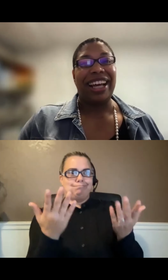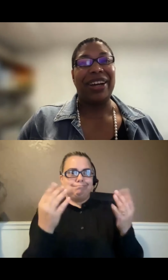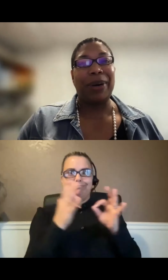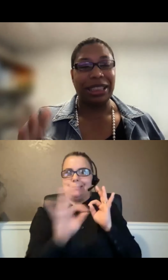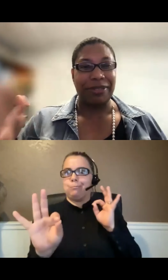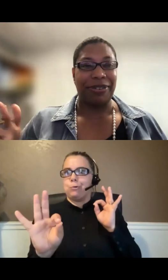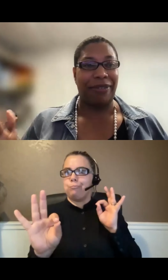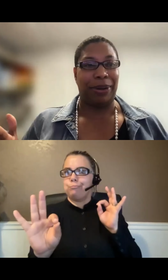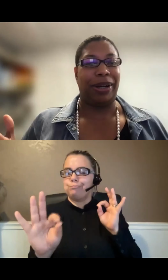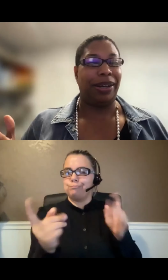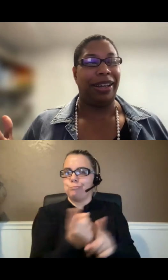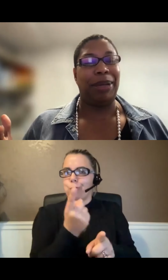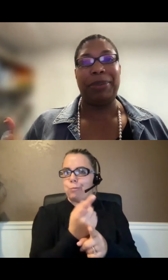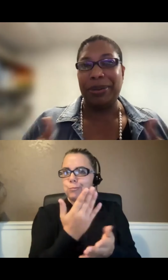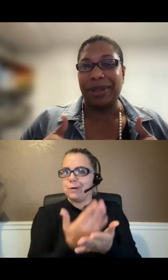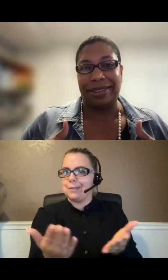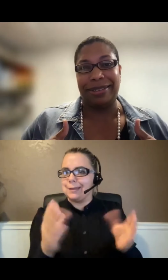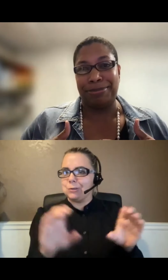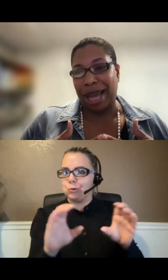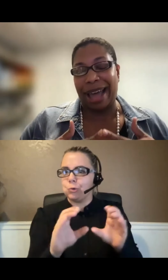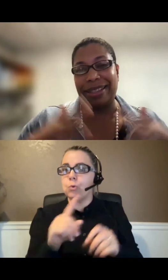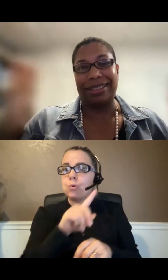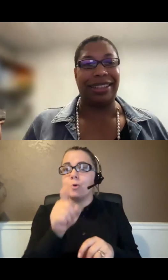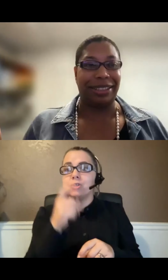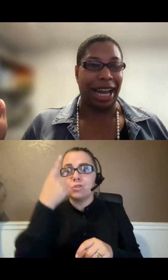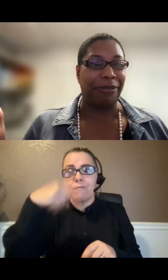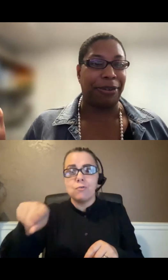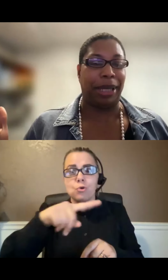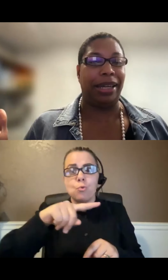A question for everyone. And maybe you can add this to the chat for me.